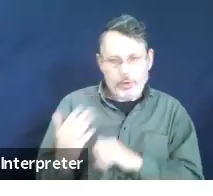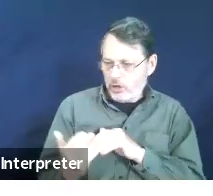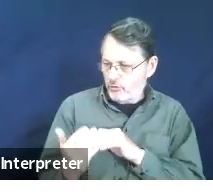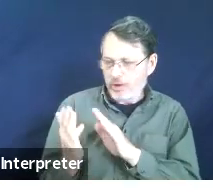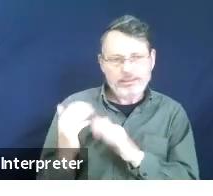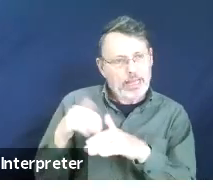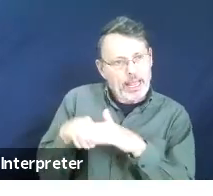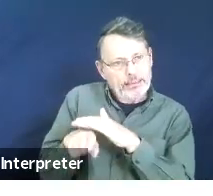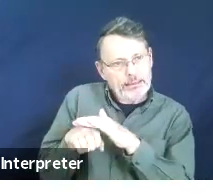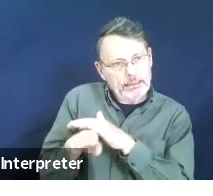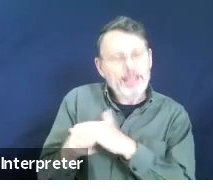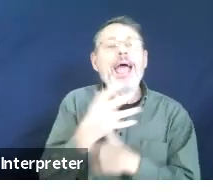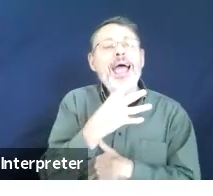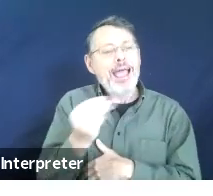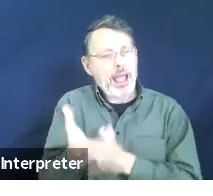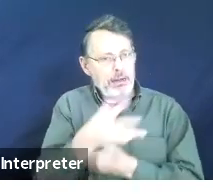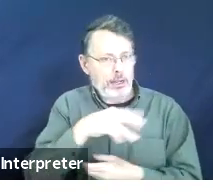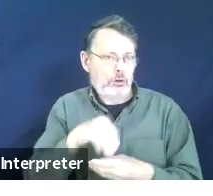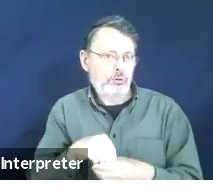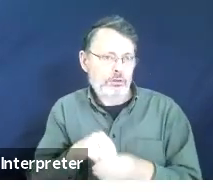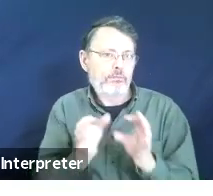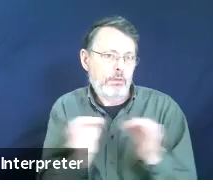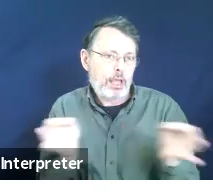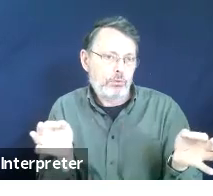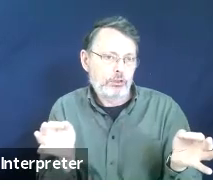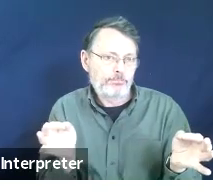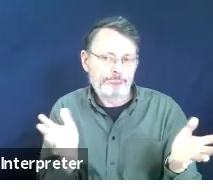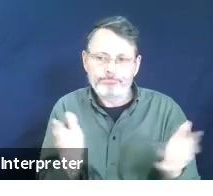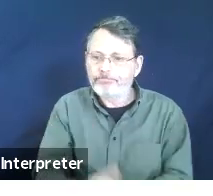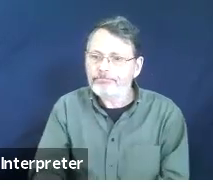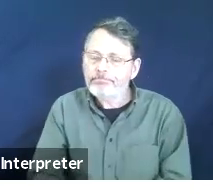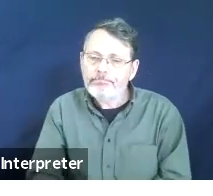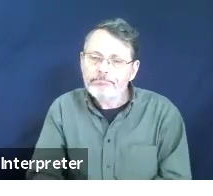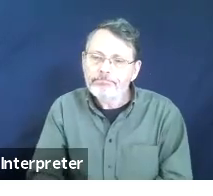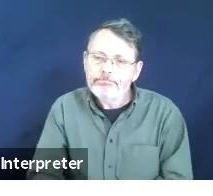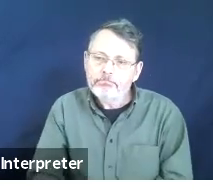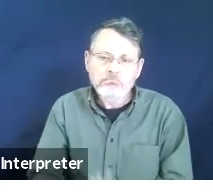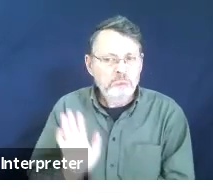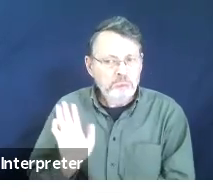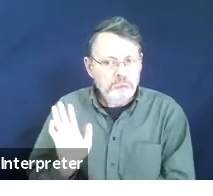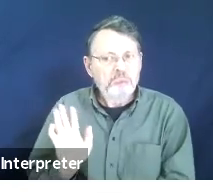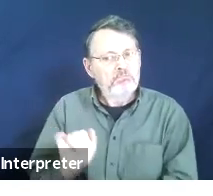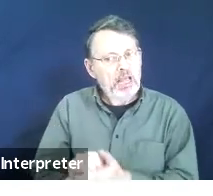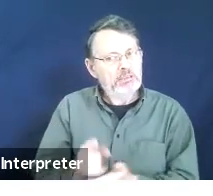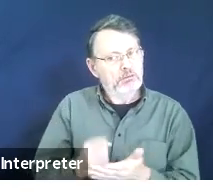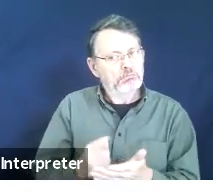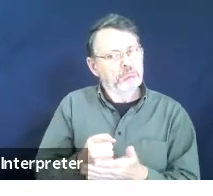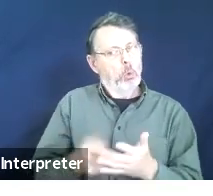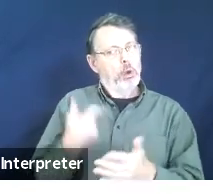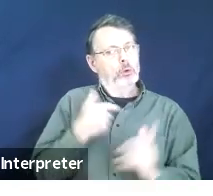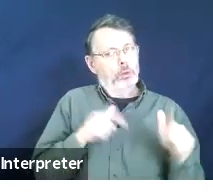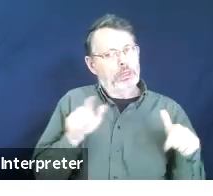and inclusive language. So that pretty much is what we have been working on. We're also looking